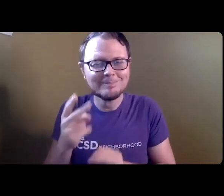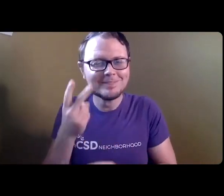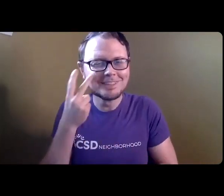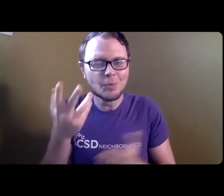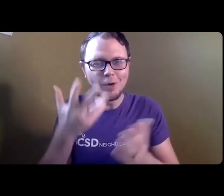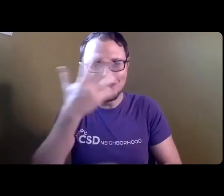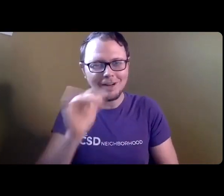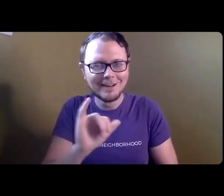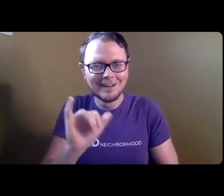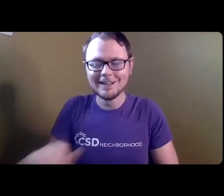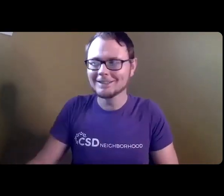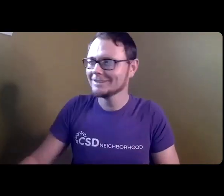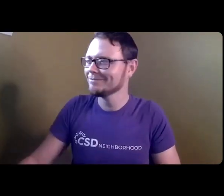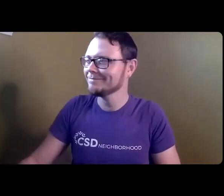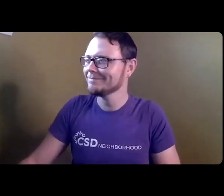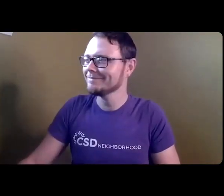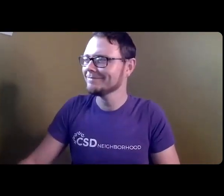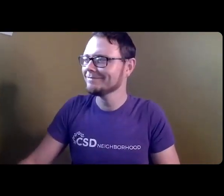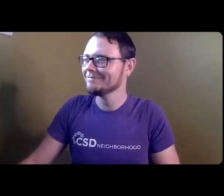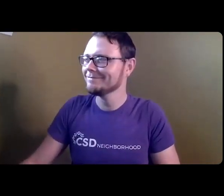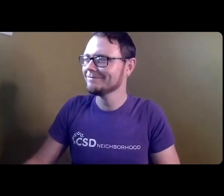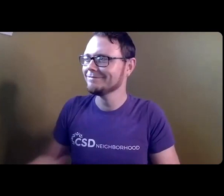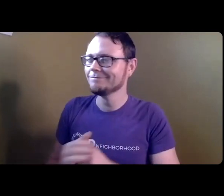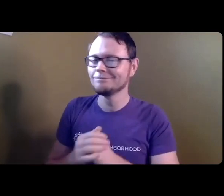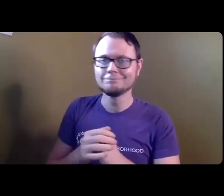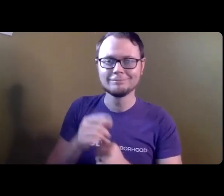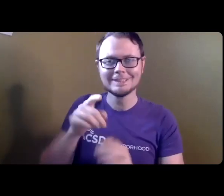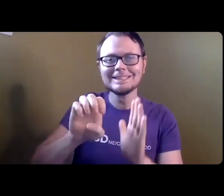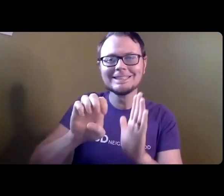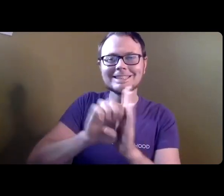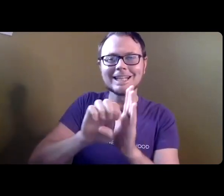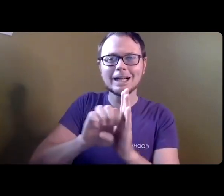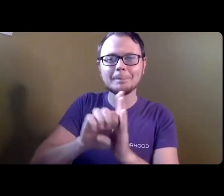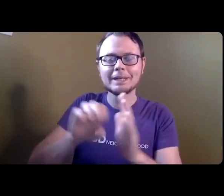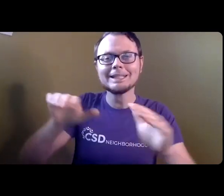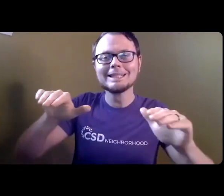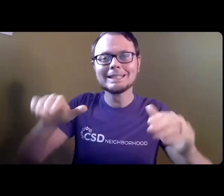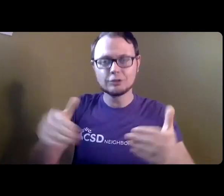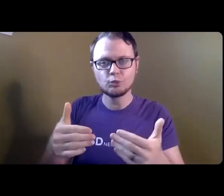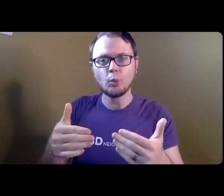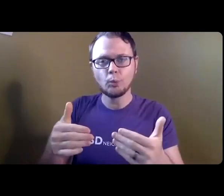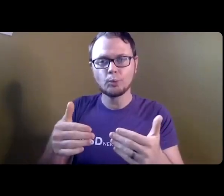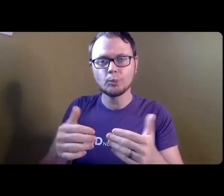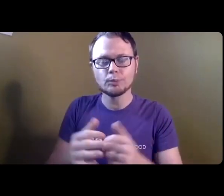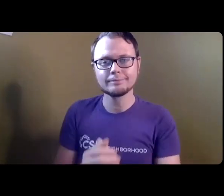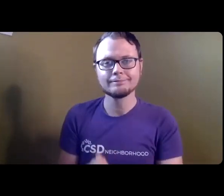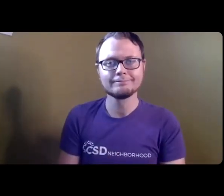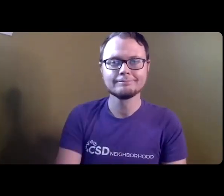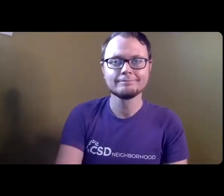And I would like to show you a brief click of what these types of spotlights look like.